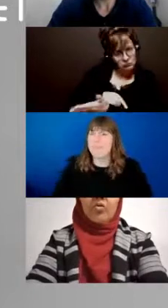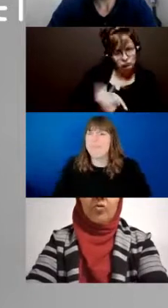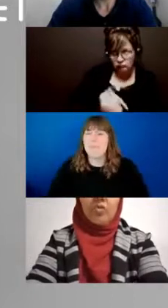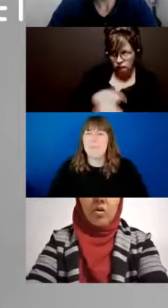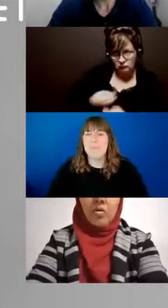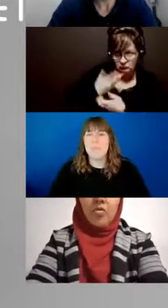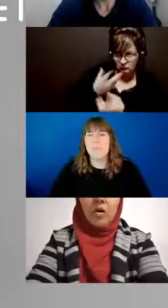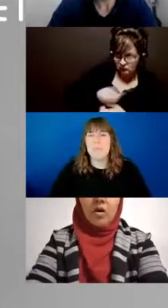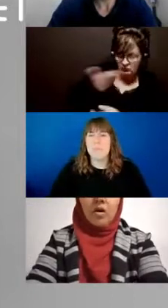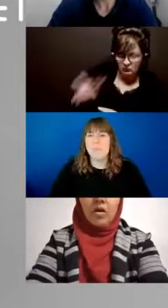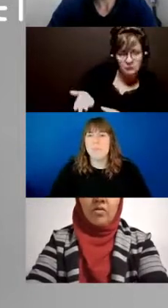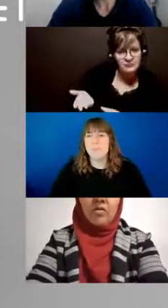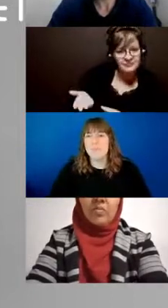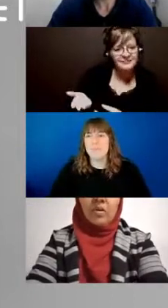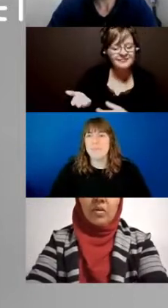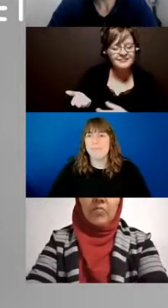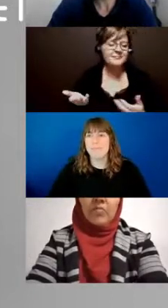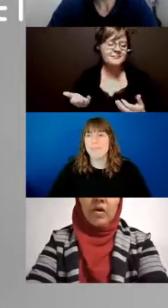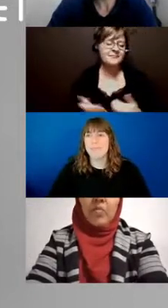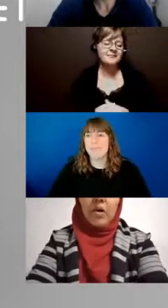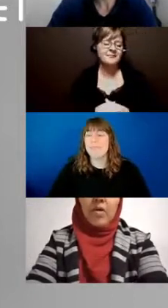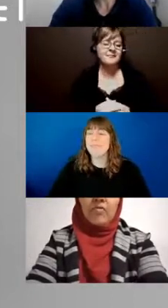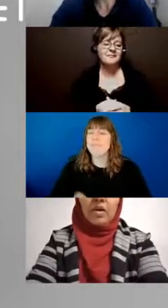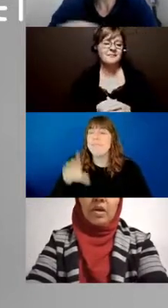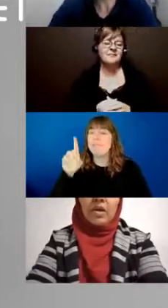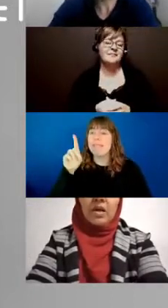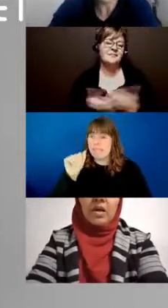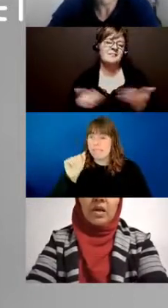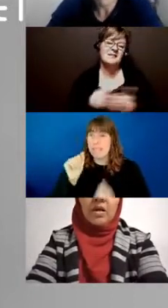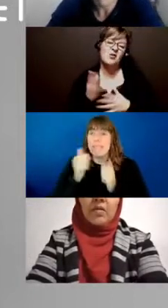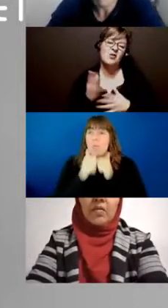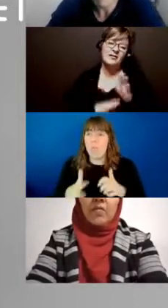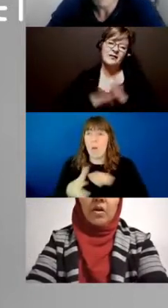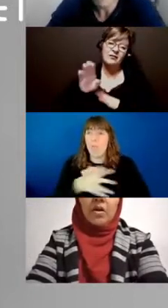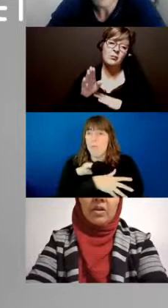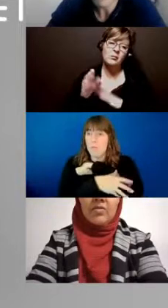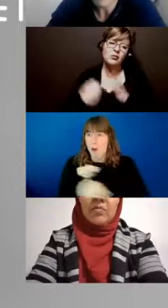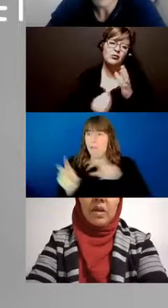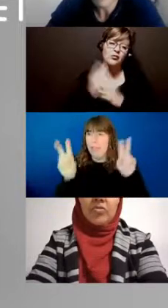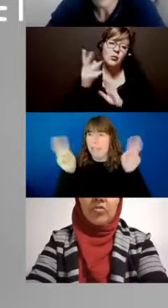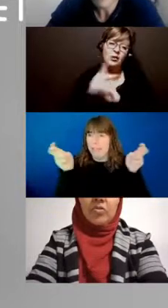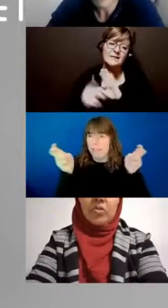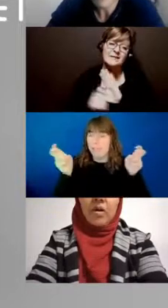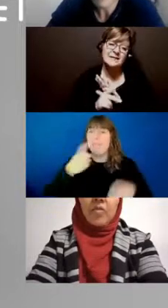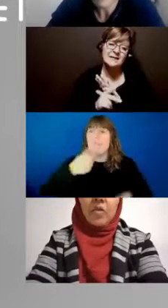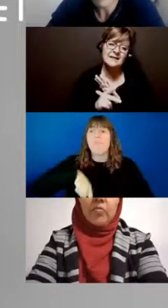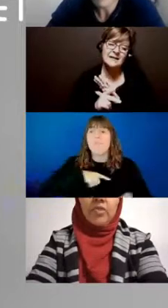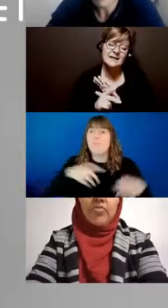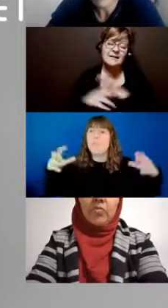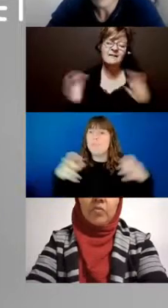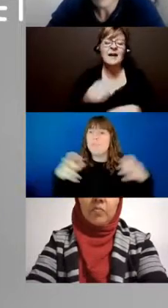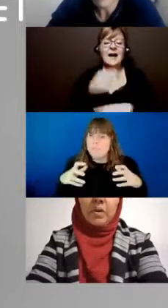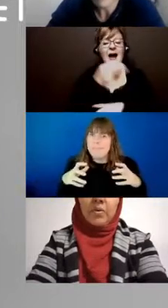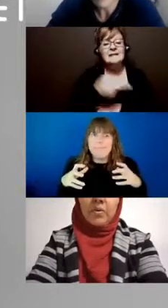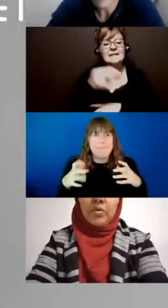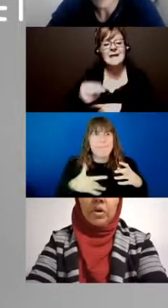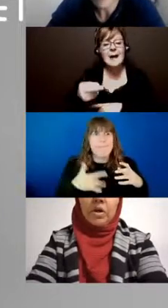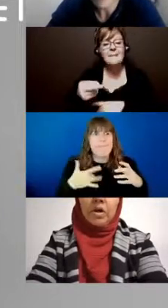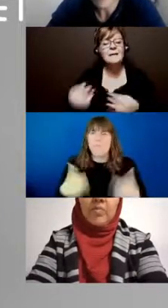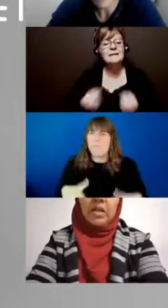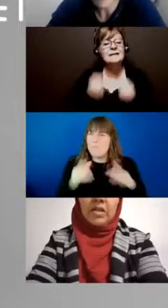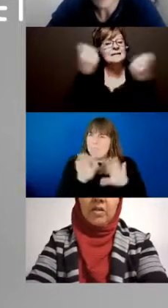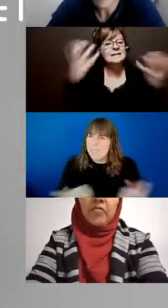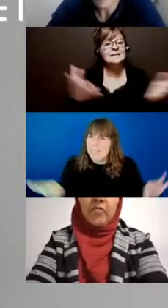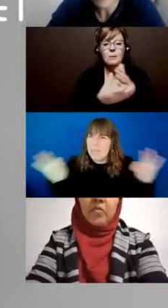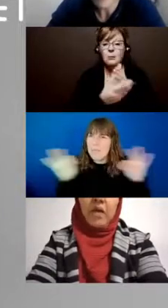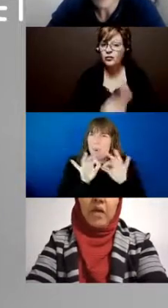so disability without poverty wanted to make sure that we reach out to people in many different ways